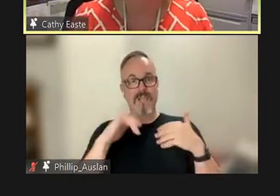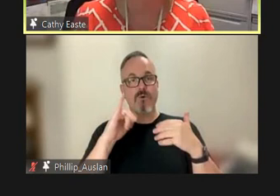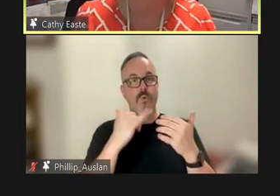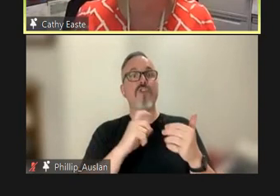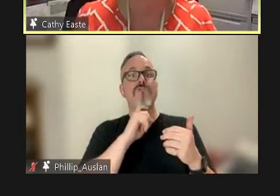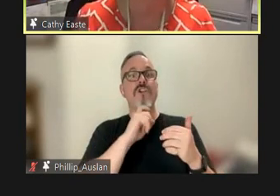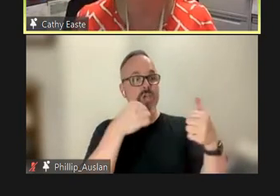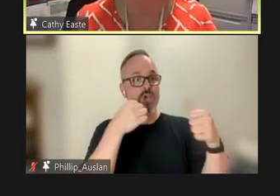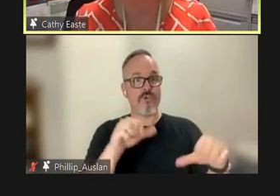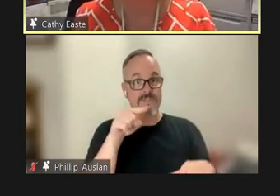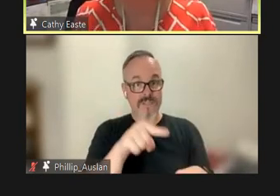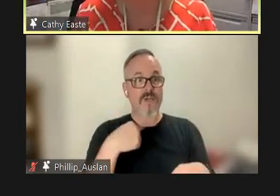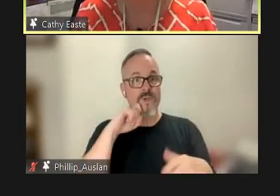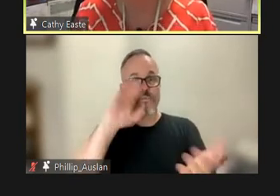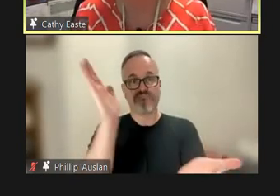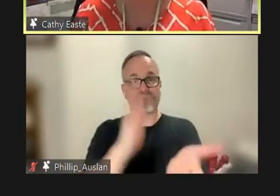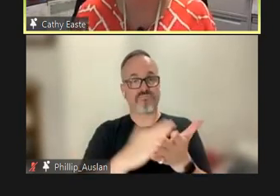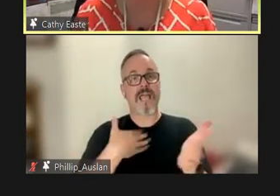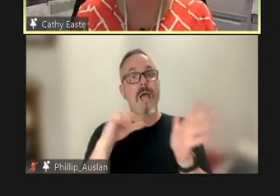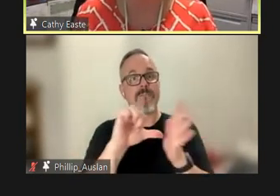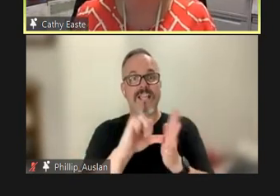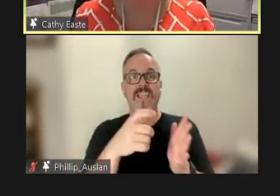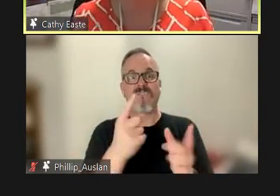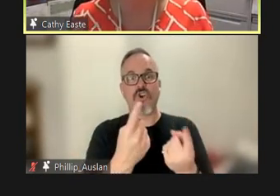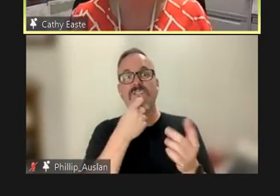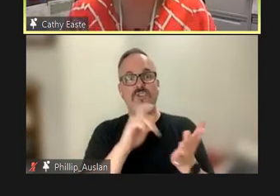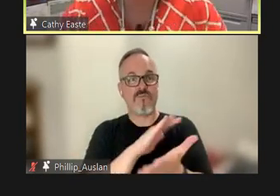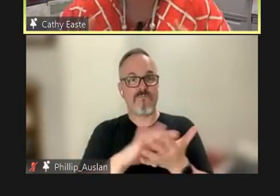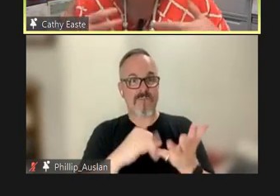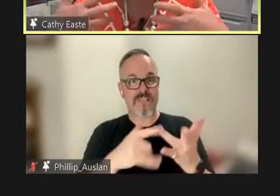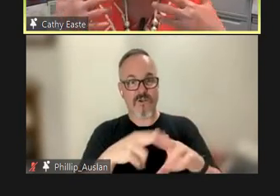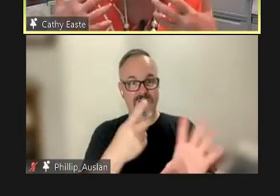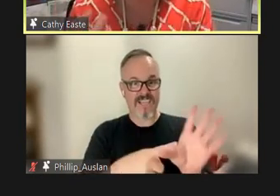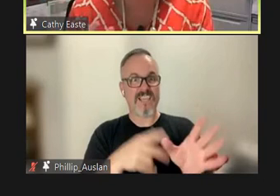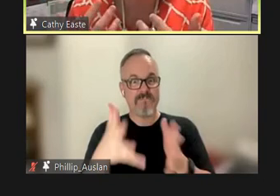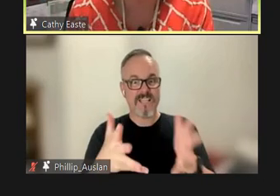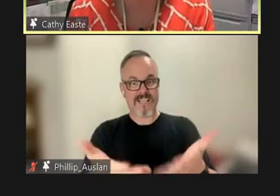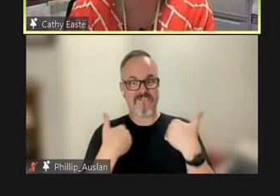we'd exhaust all our money in the first few months of the year and have nothing. It's not